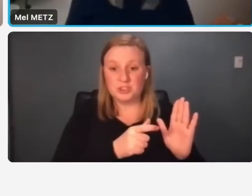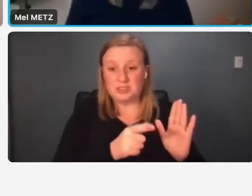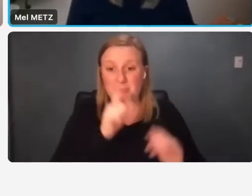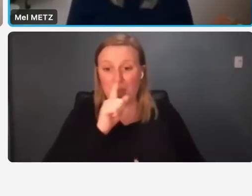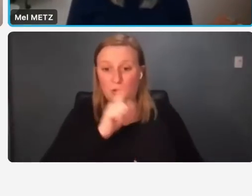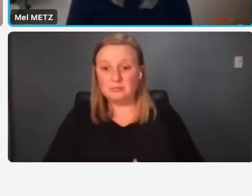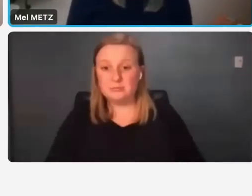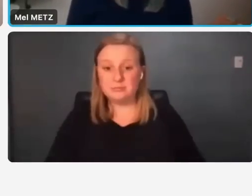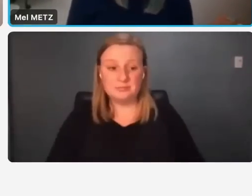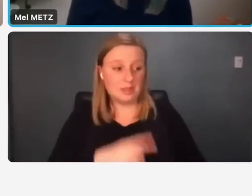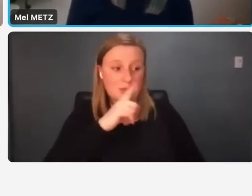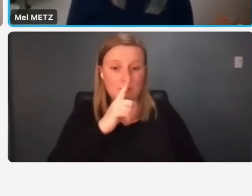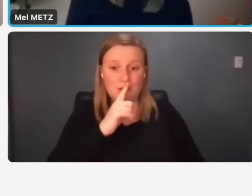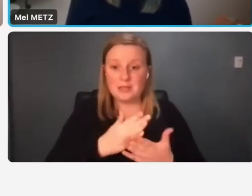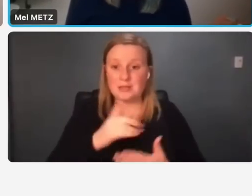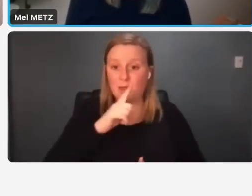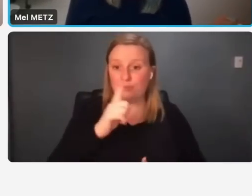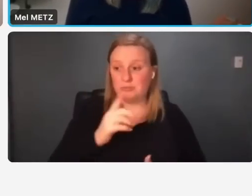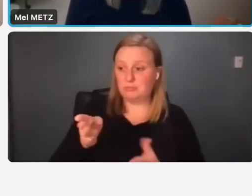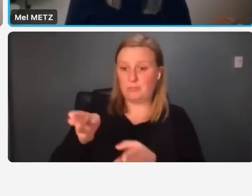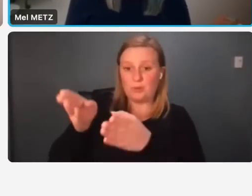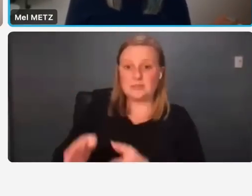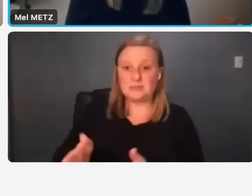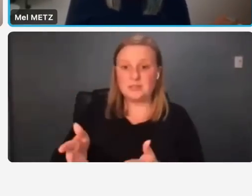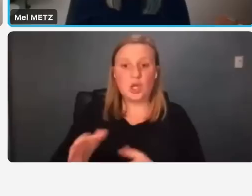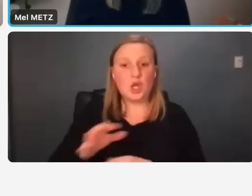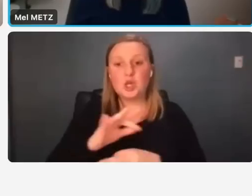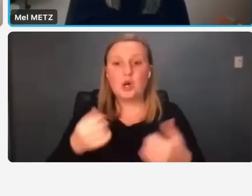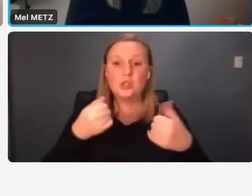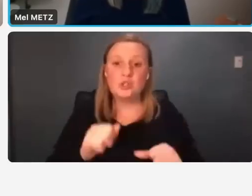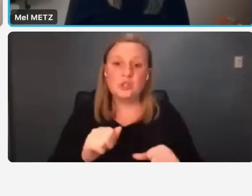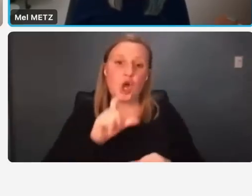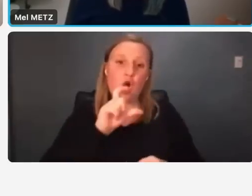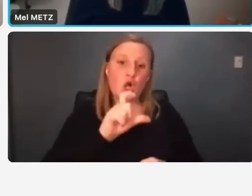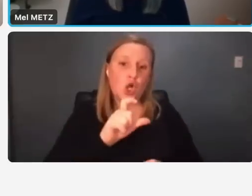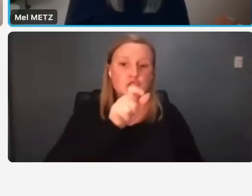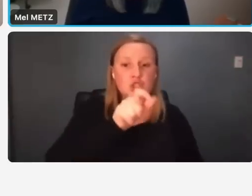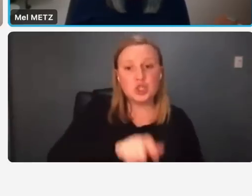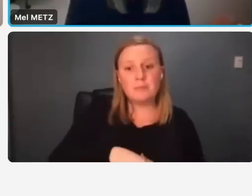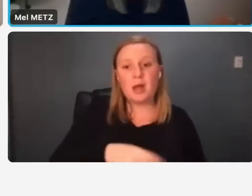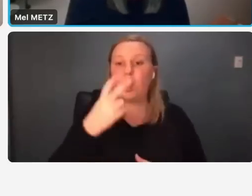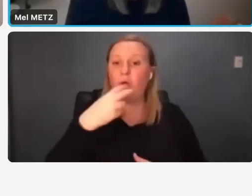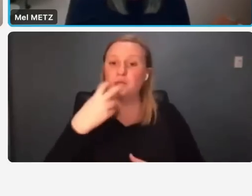people because that's what they are, and not use any specific term, older person, older Australian,